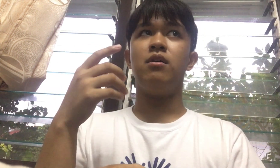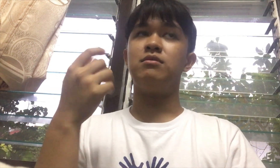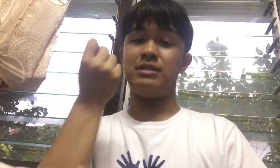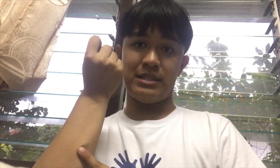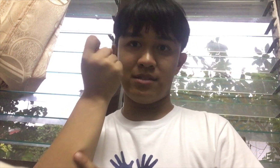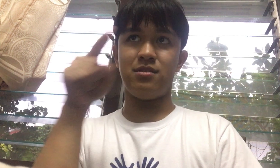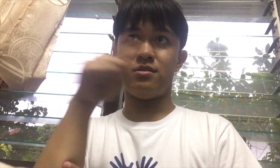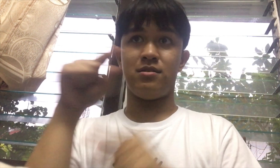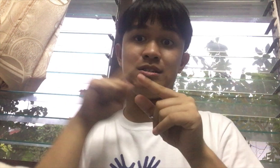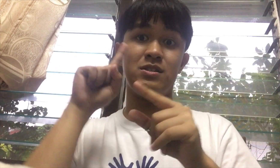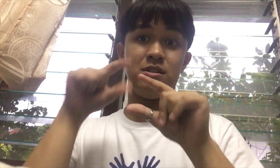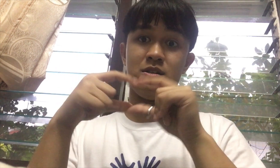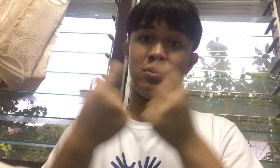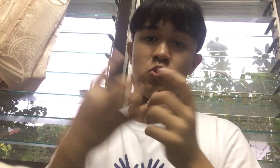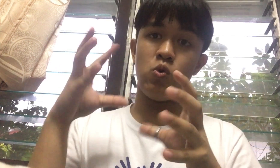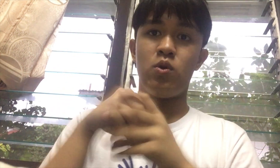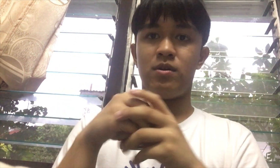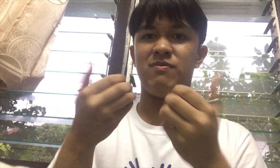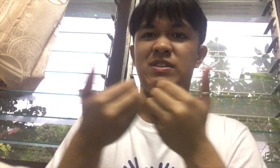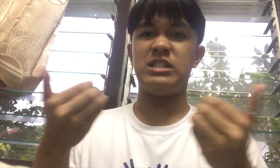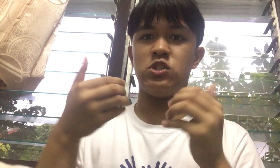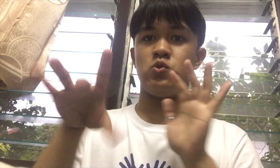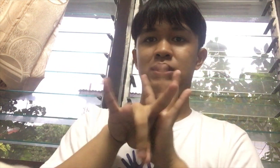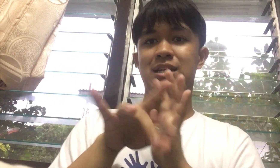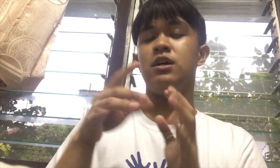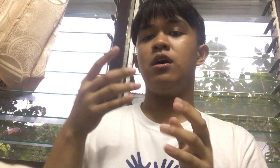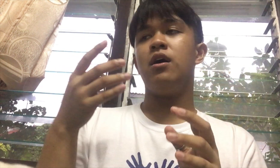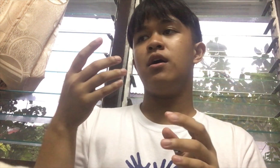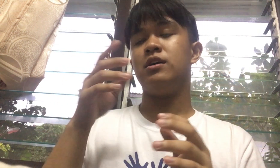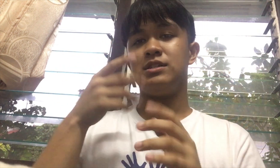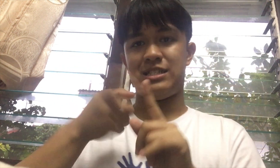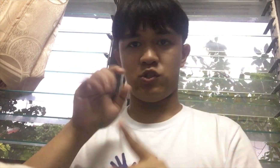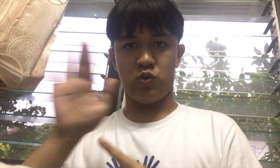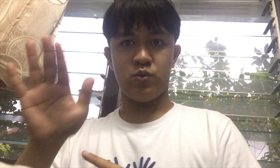All of deaf students are the group, separately from their hearing classmates